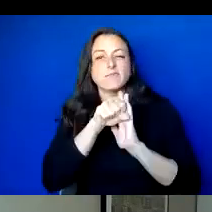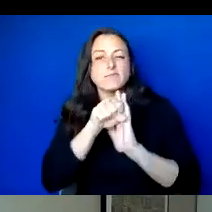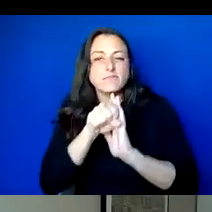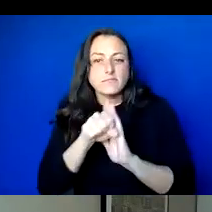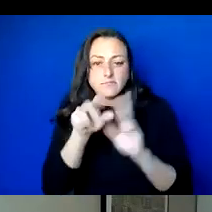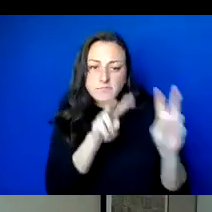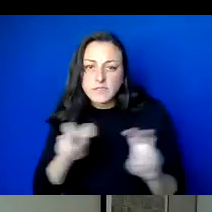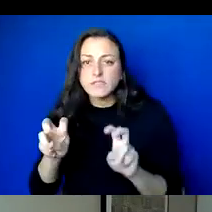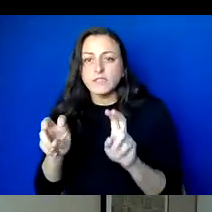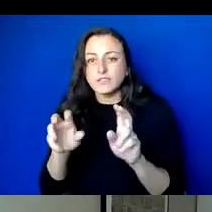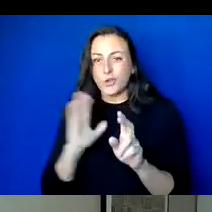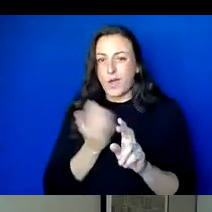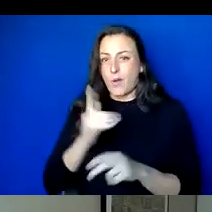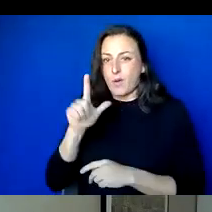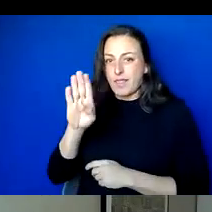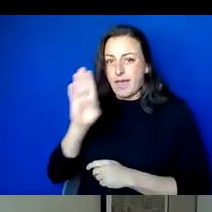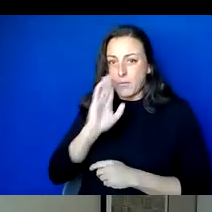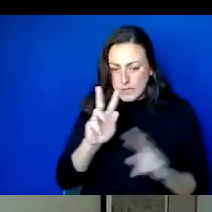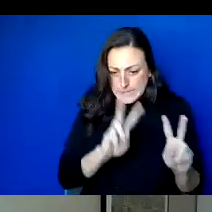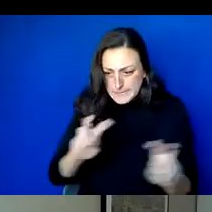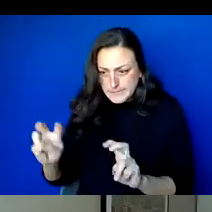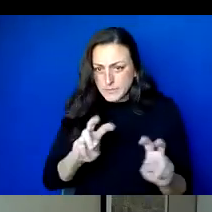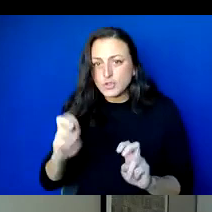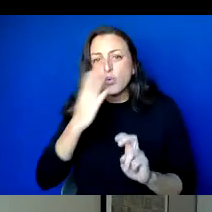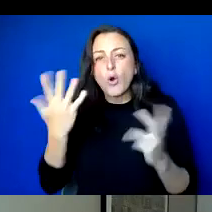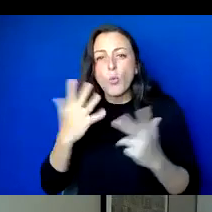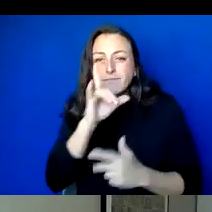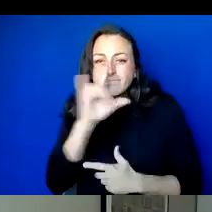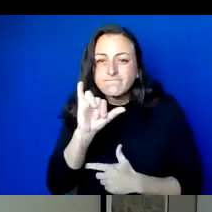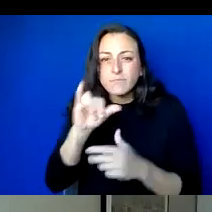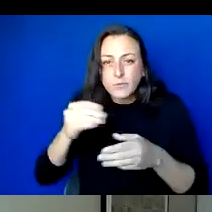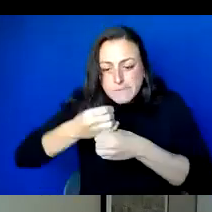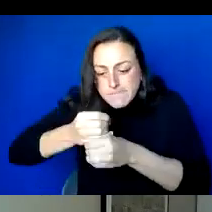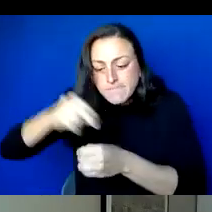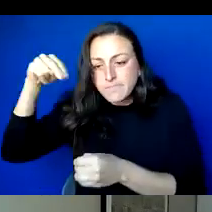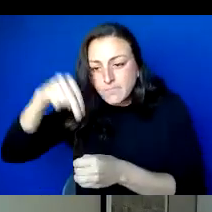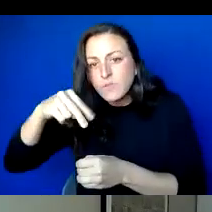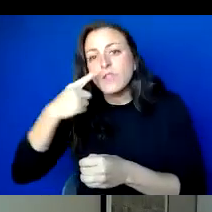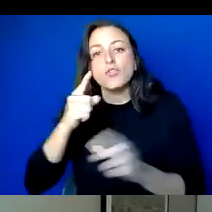our state lab, with an ultimate goal of about five percent of positive specimens each week. We think